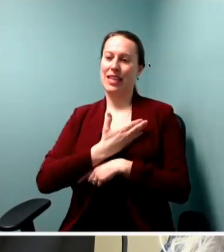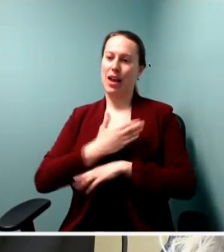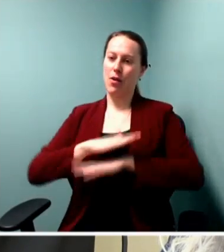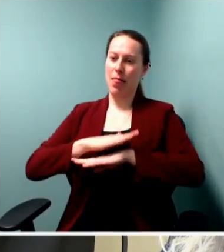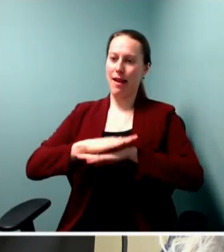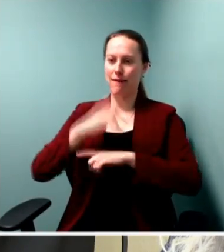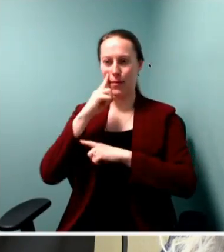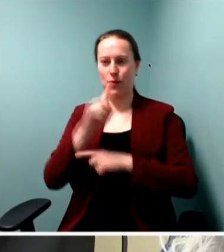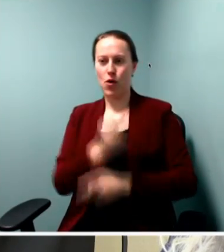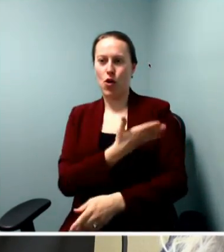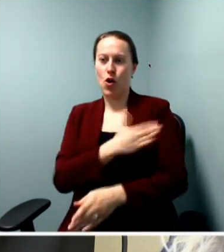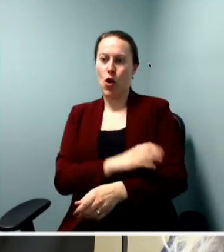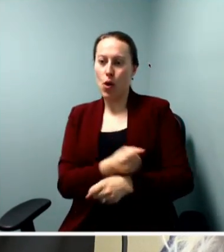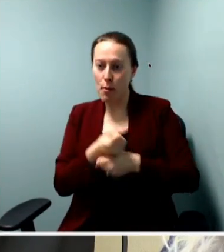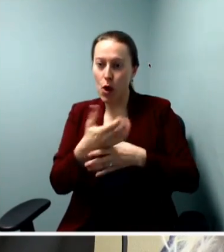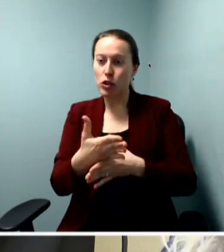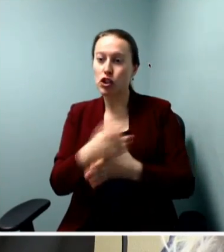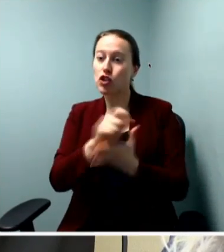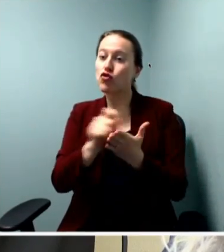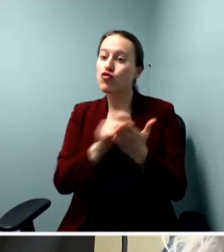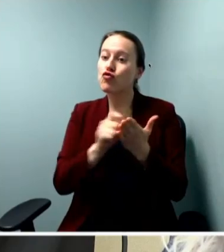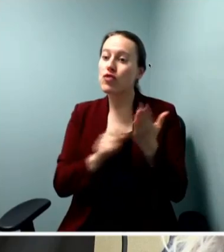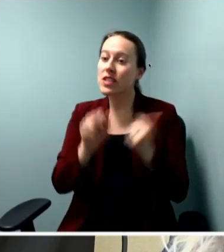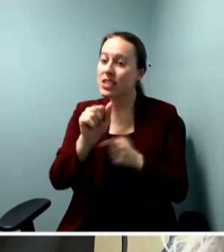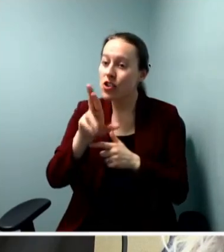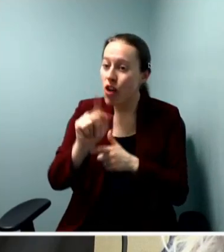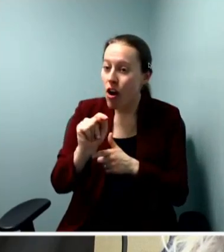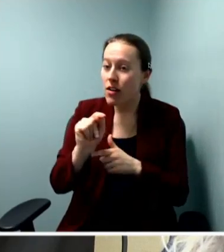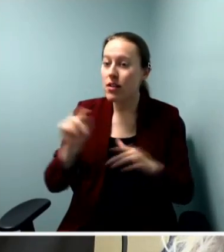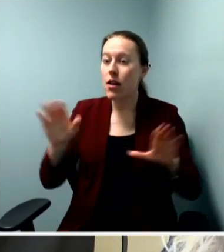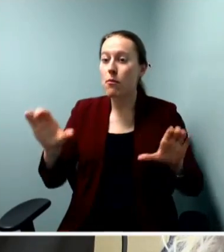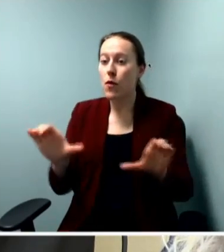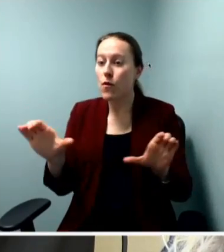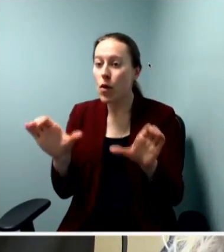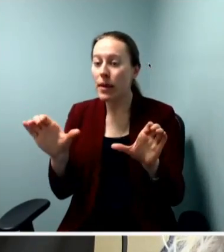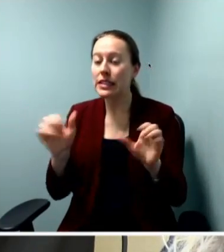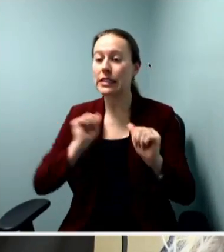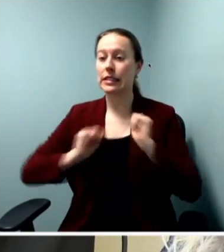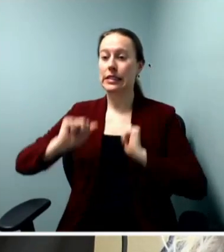written art, performance art, and just offshoots of homo hop,